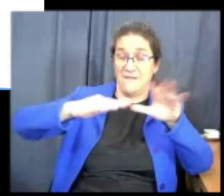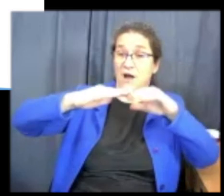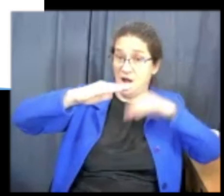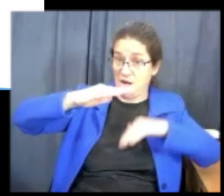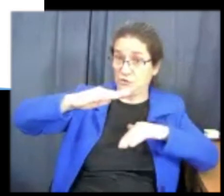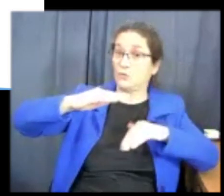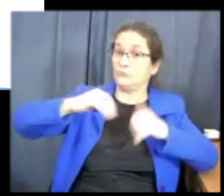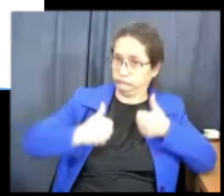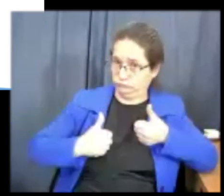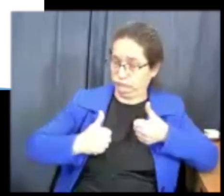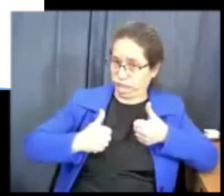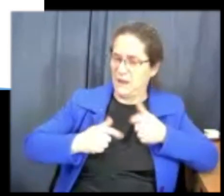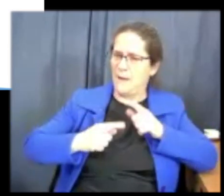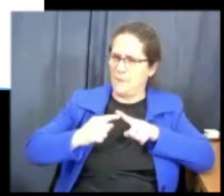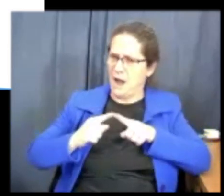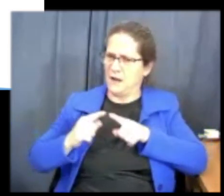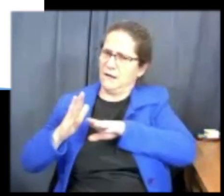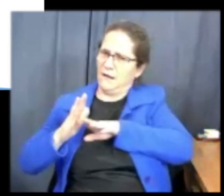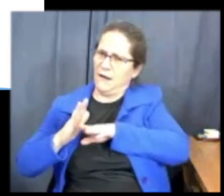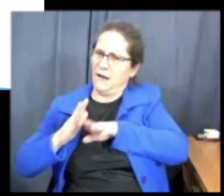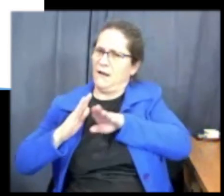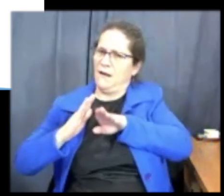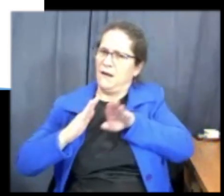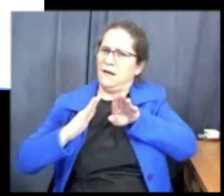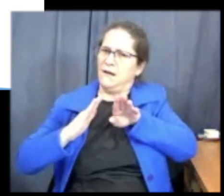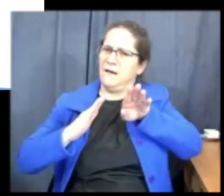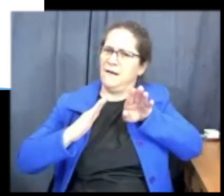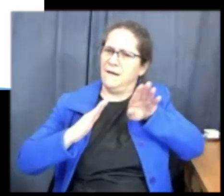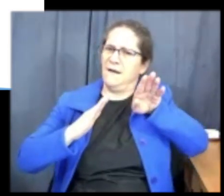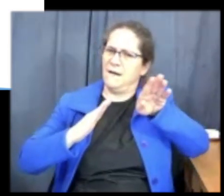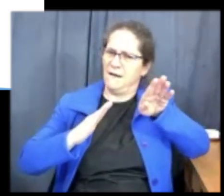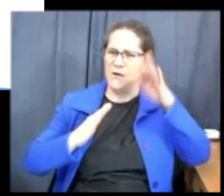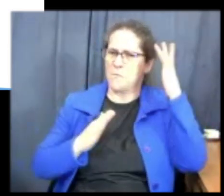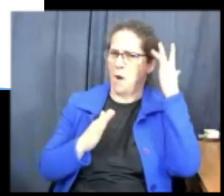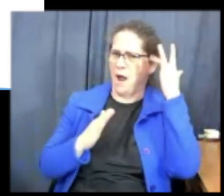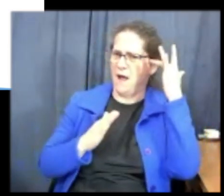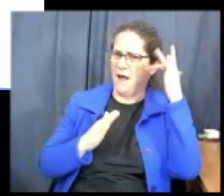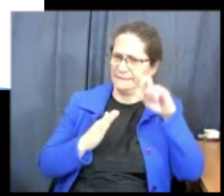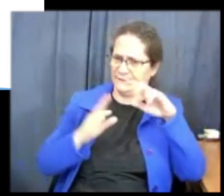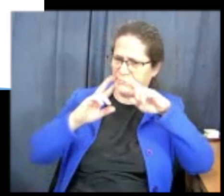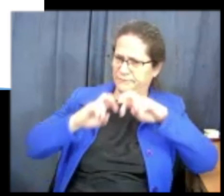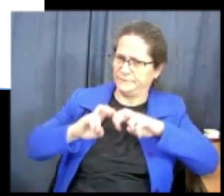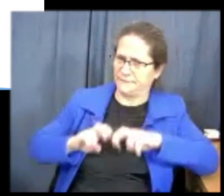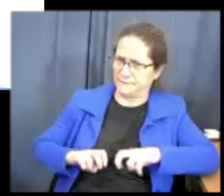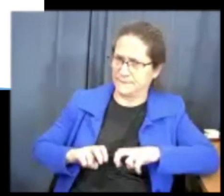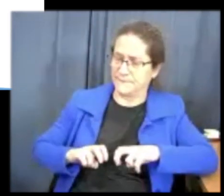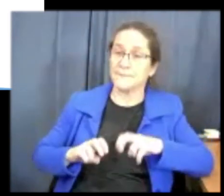at their data to understand why the numbers are trending higher. Where in this case higher is not good